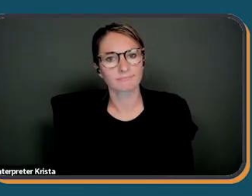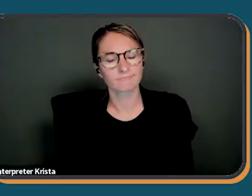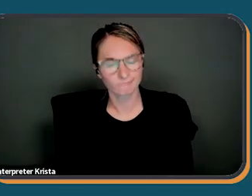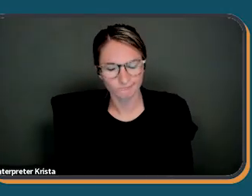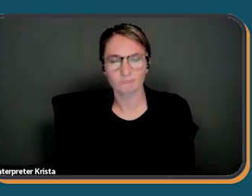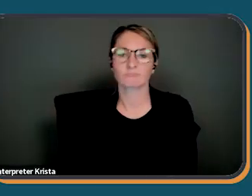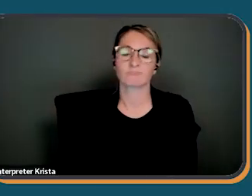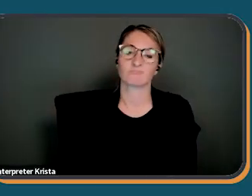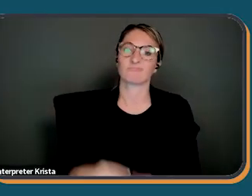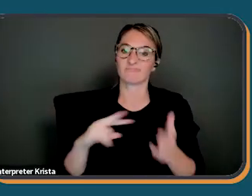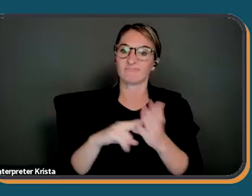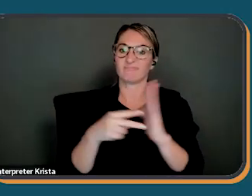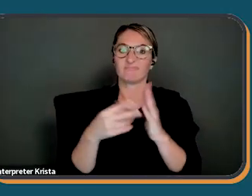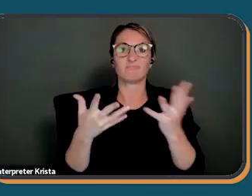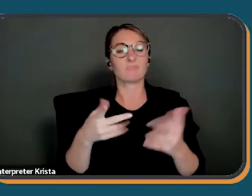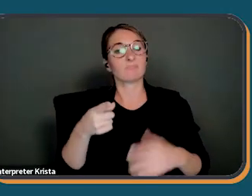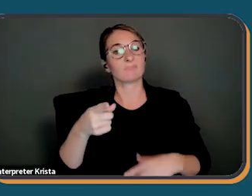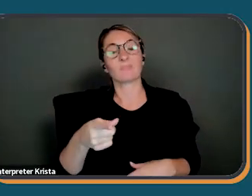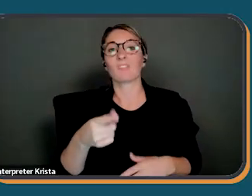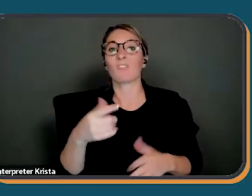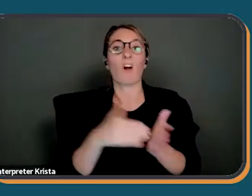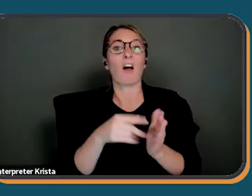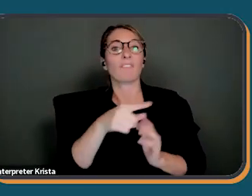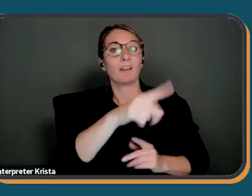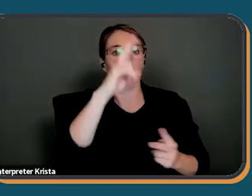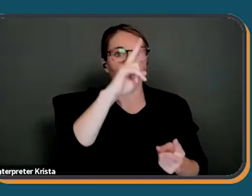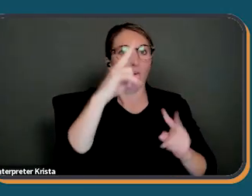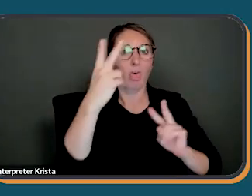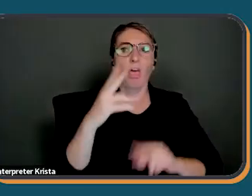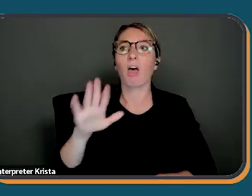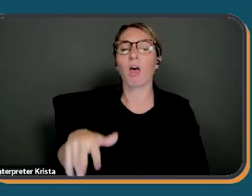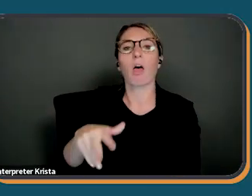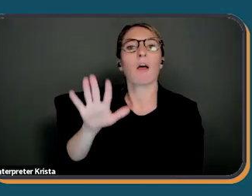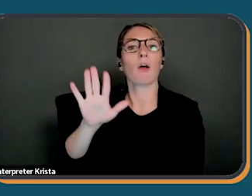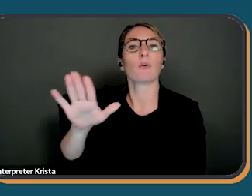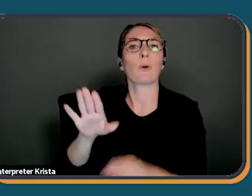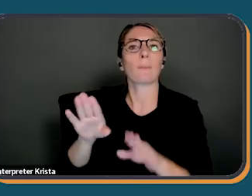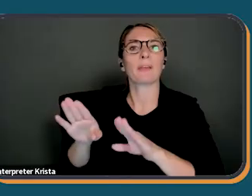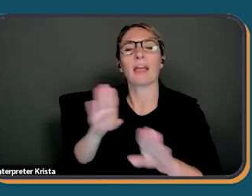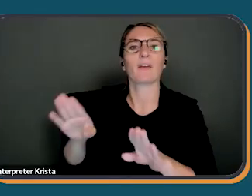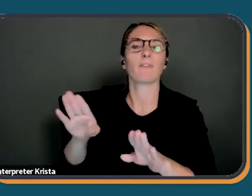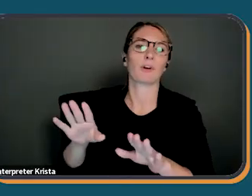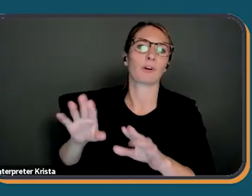can often be interpreted as poor behavior when in actuality, that behavior indicates an unmet need.